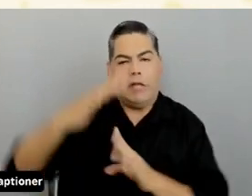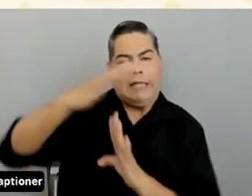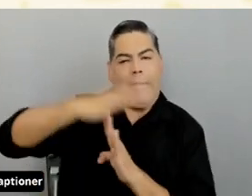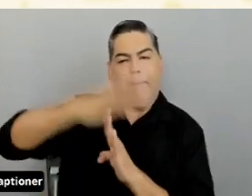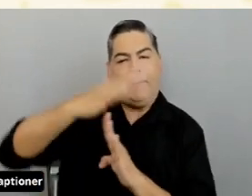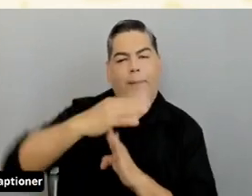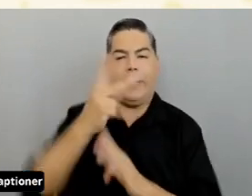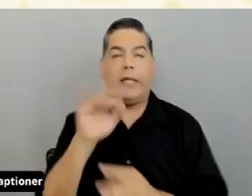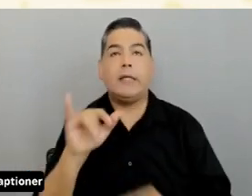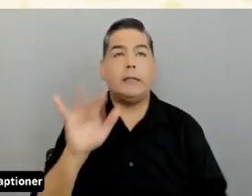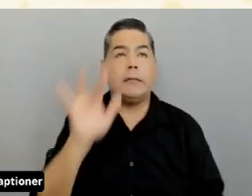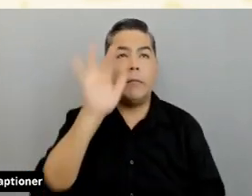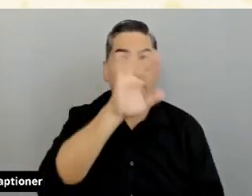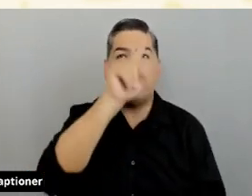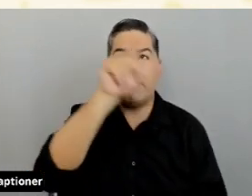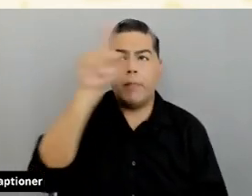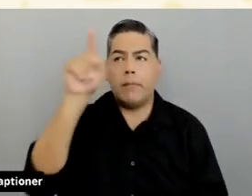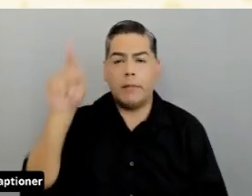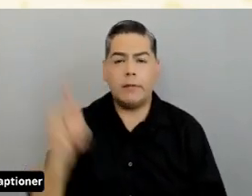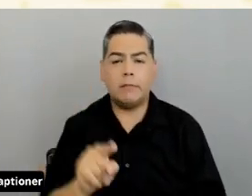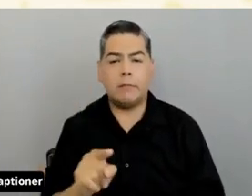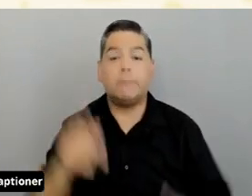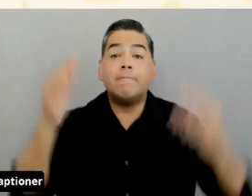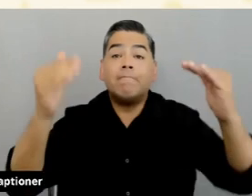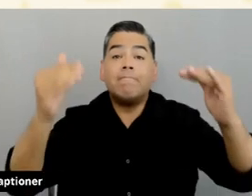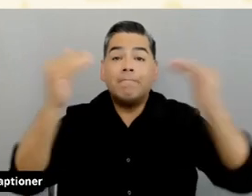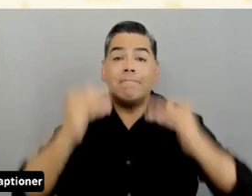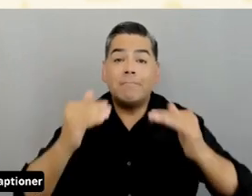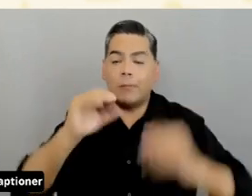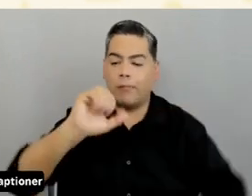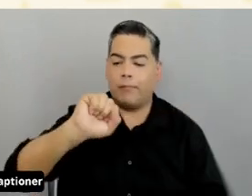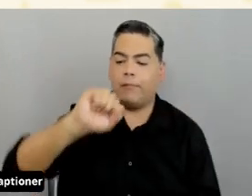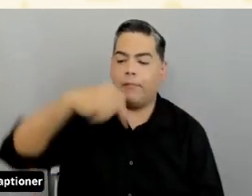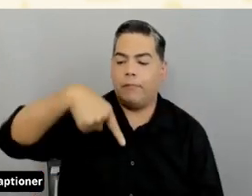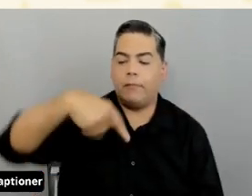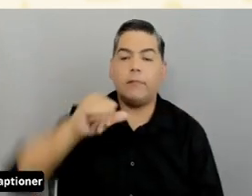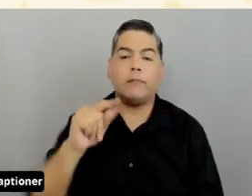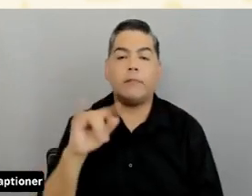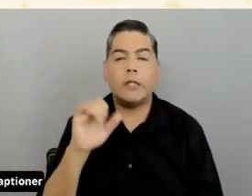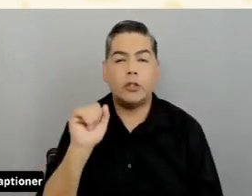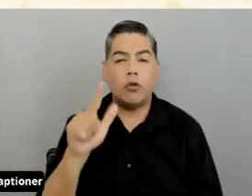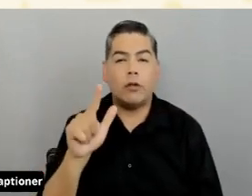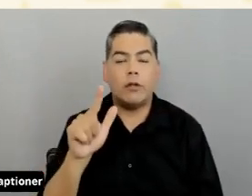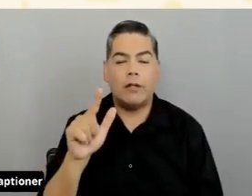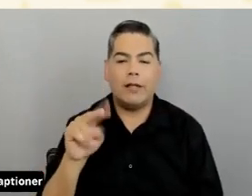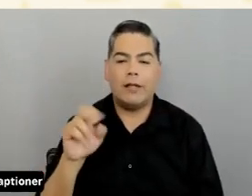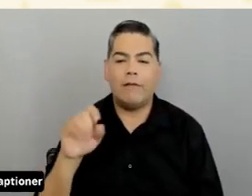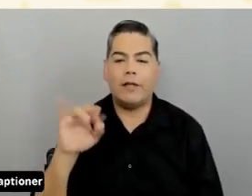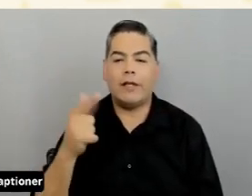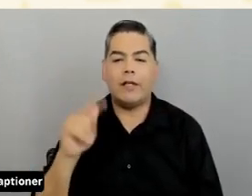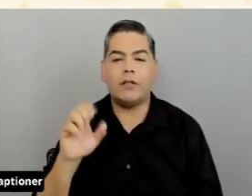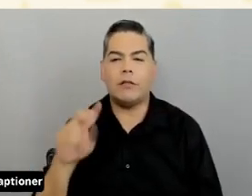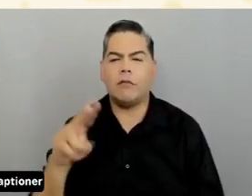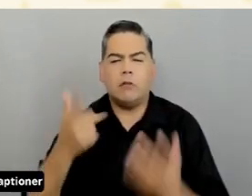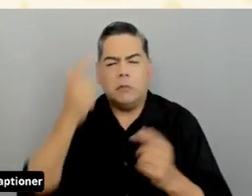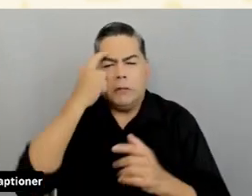Then we have the spatial navigation. What will be the logical way to access that visualization?